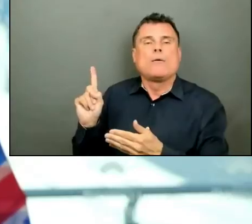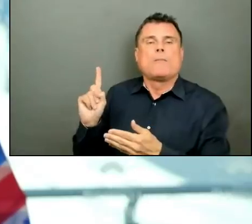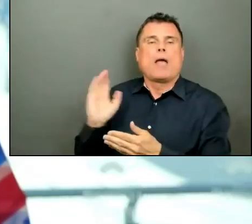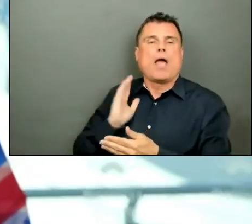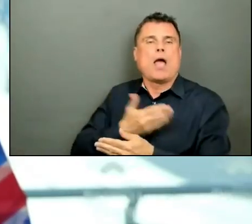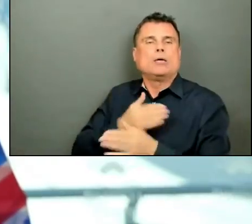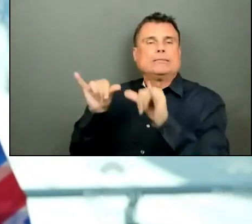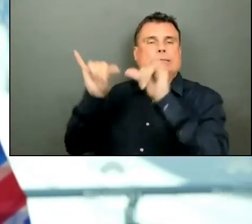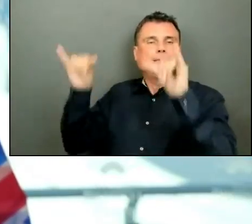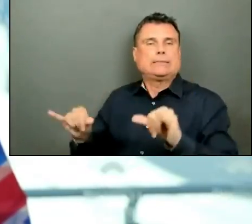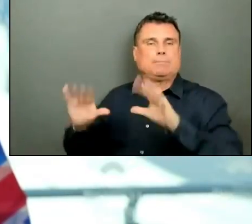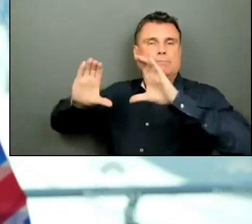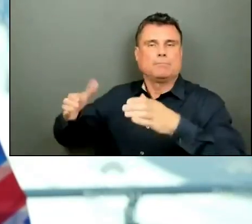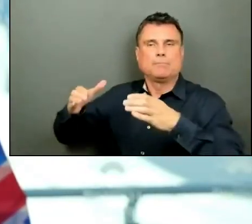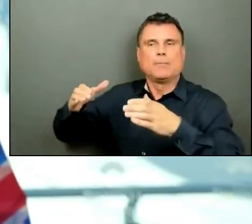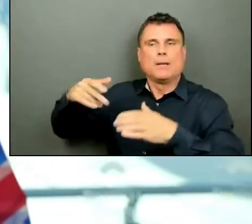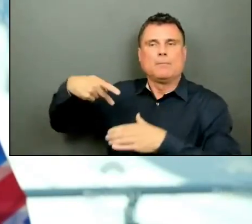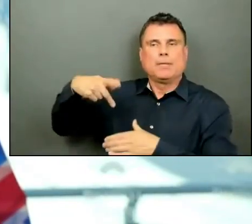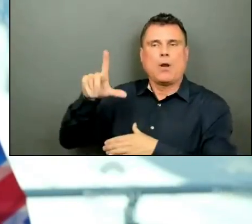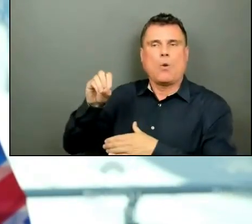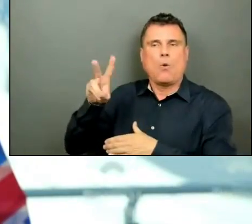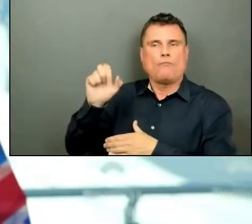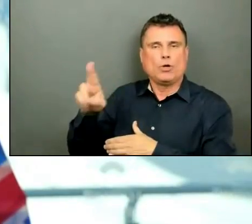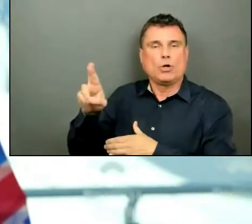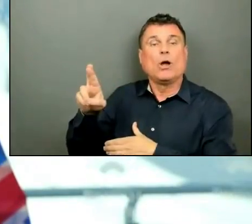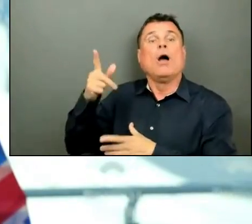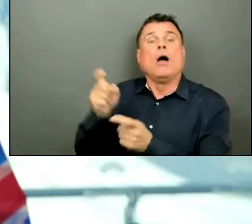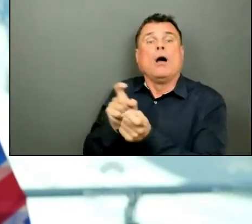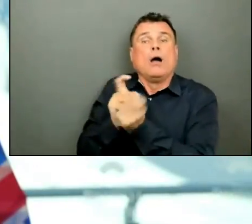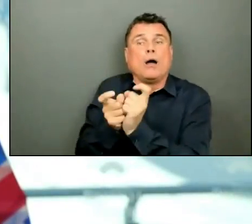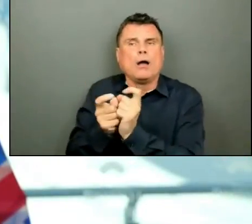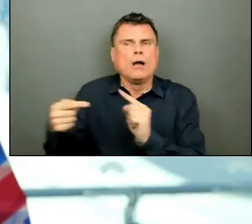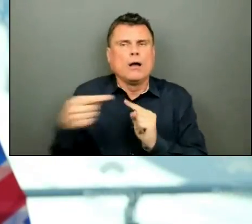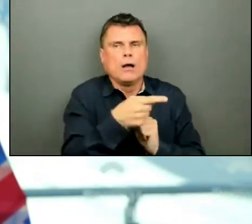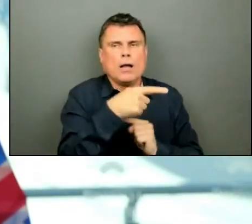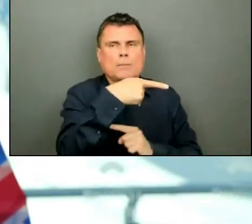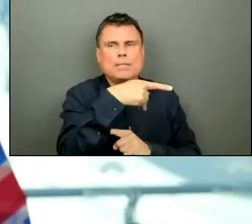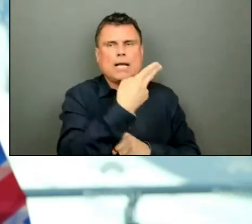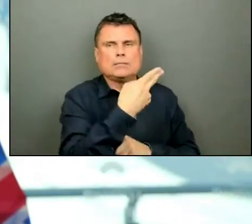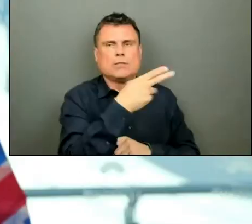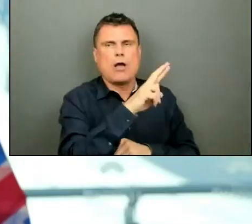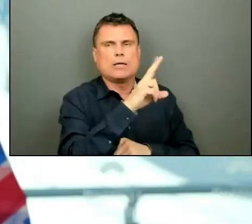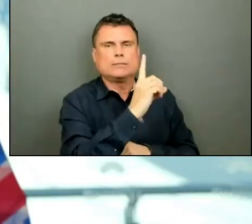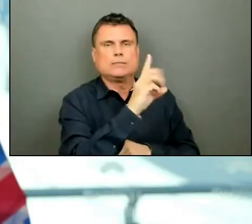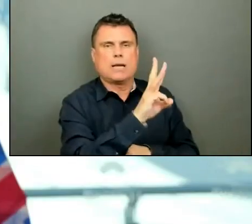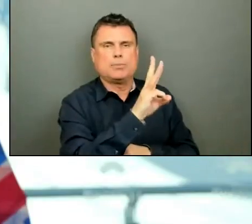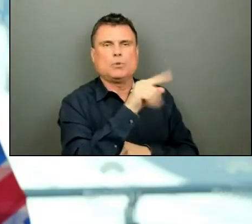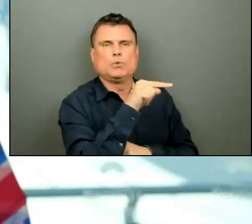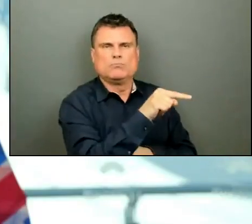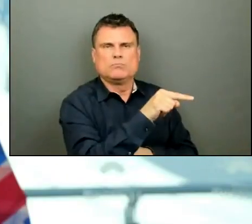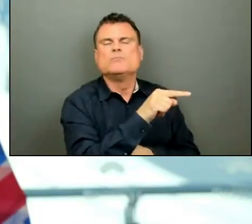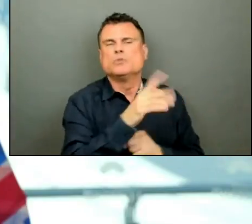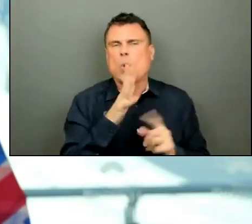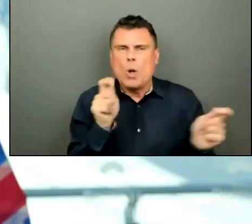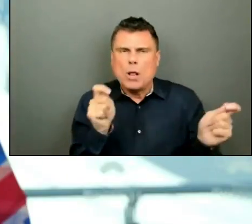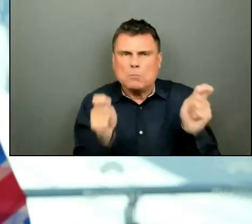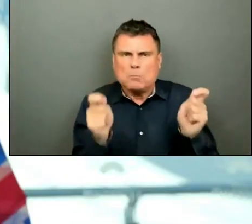system up and running. There was a delay and it has refreshed today. Of the new cases, 448